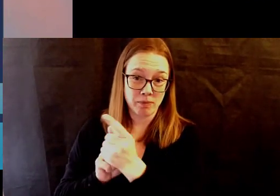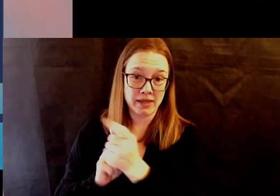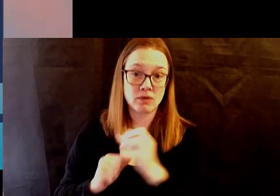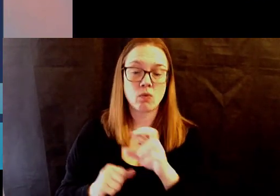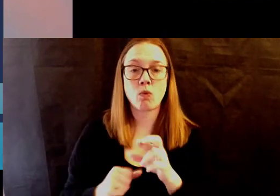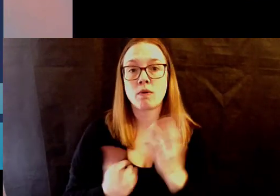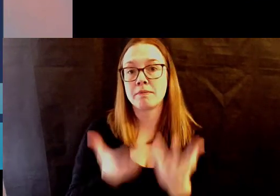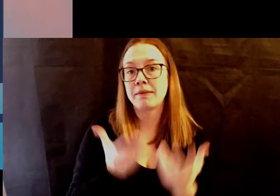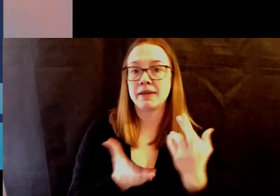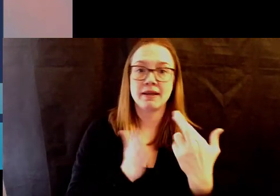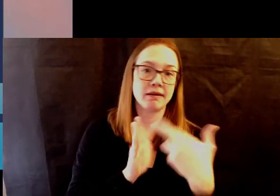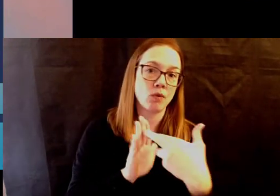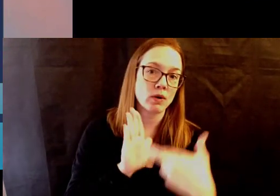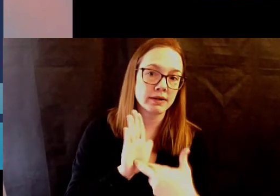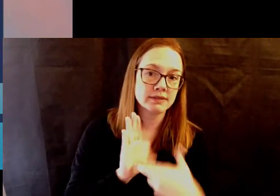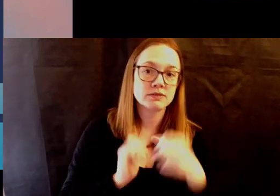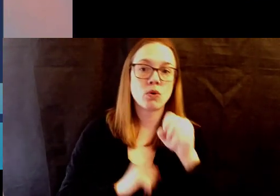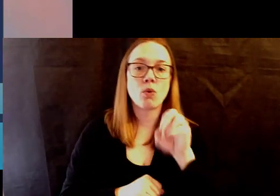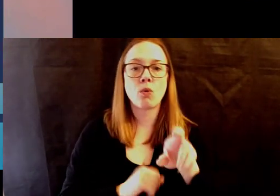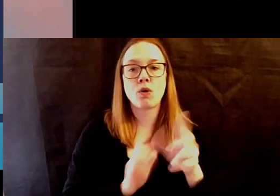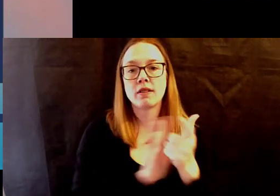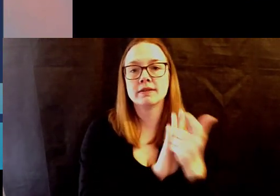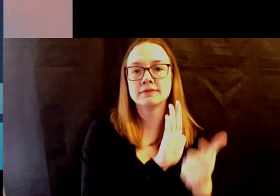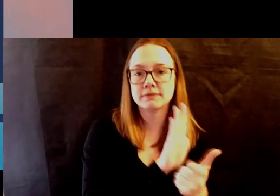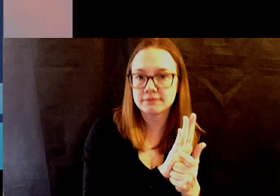of legislation that they're hearing at the local level.